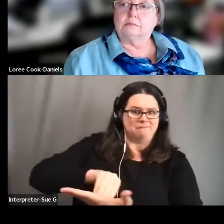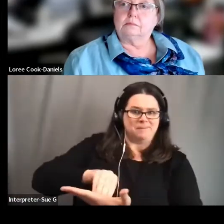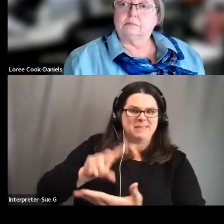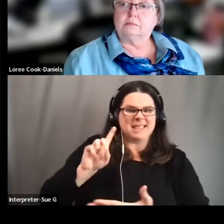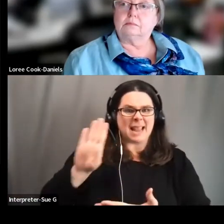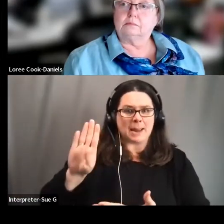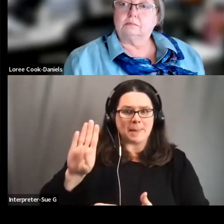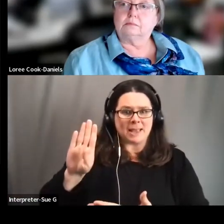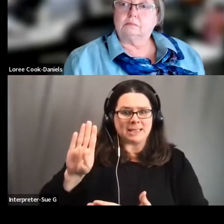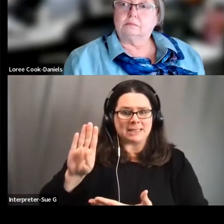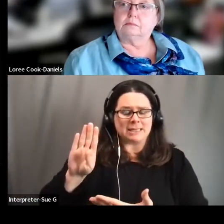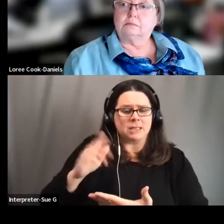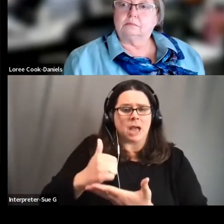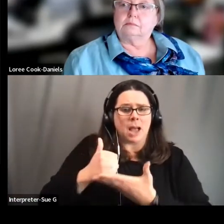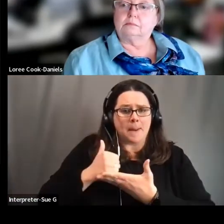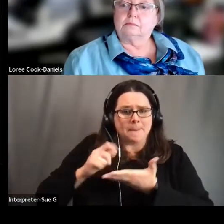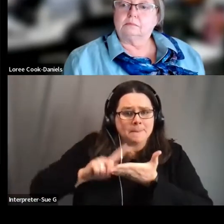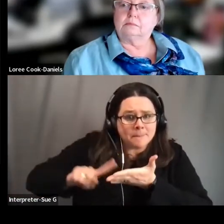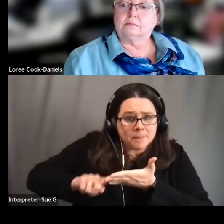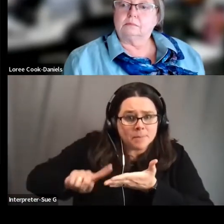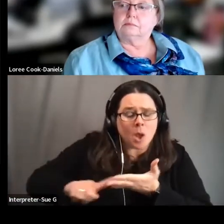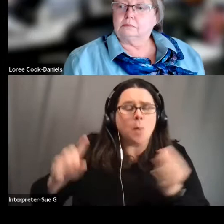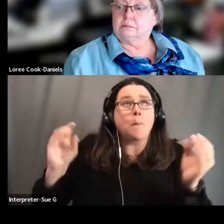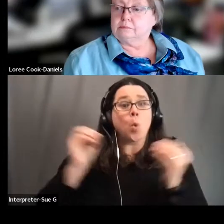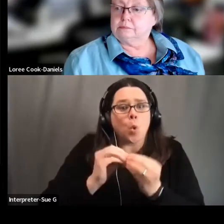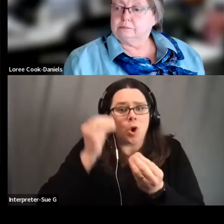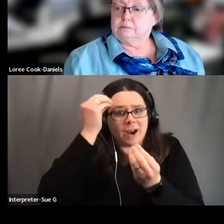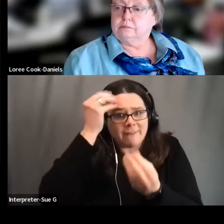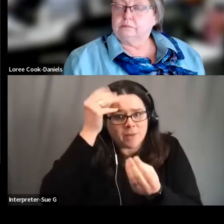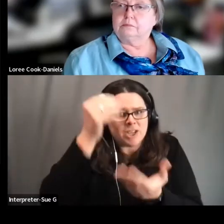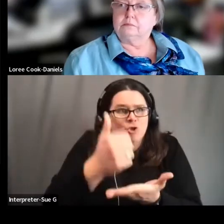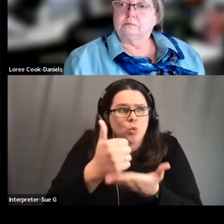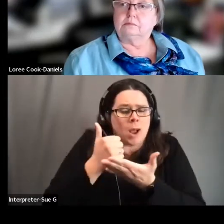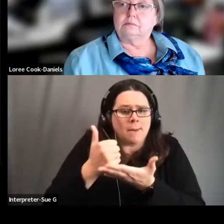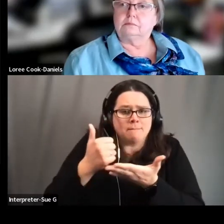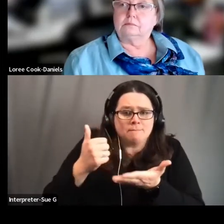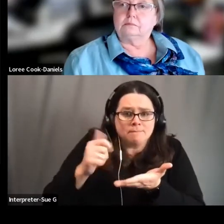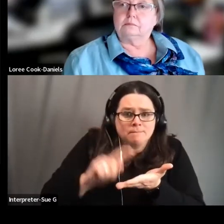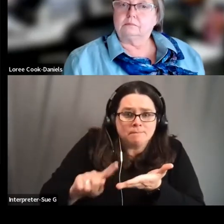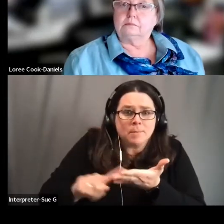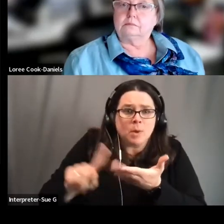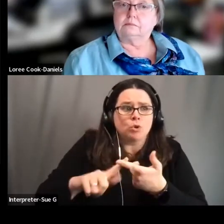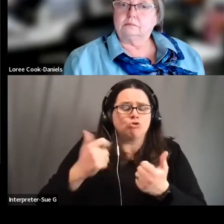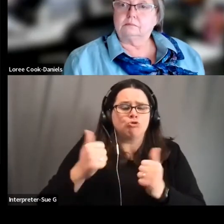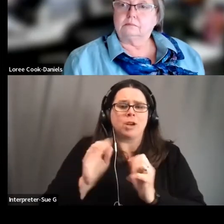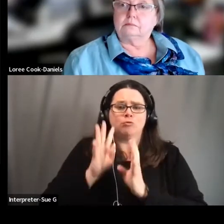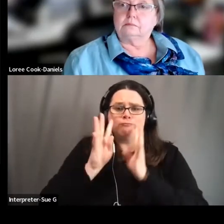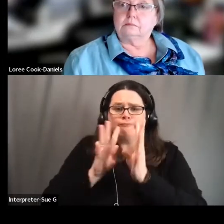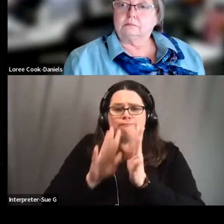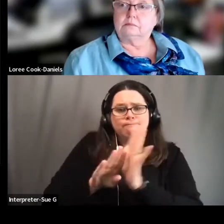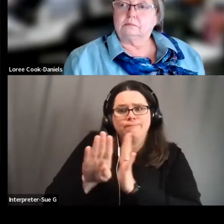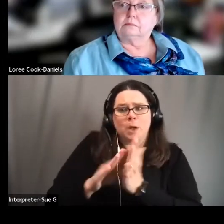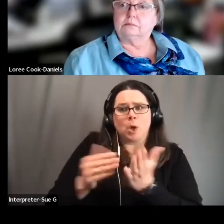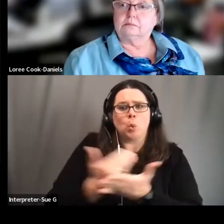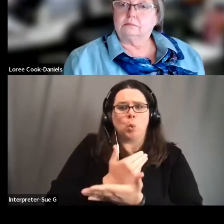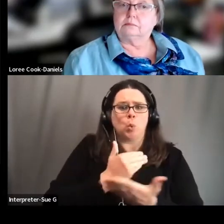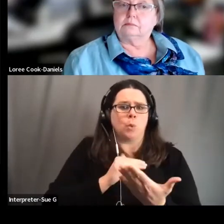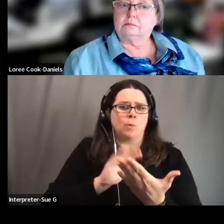so that there is more information to work with when trying to develop new ways of treating people